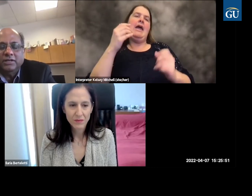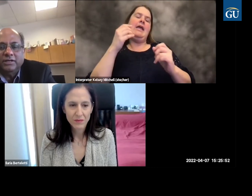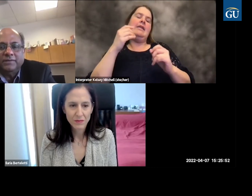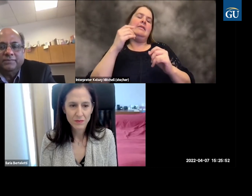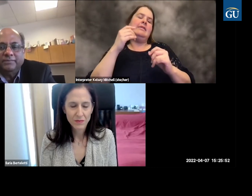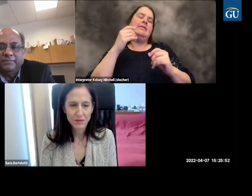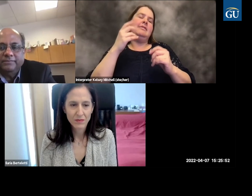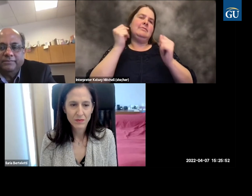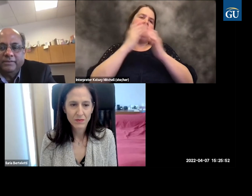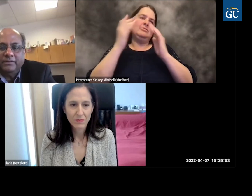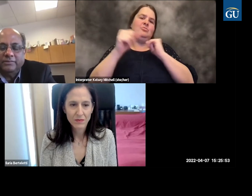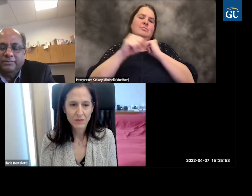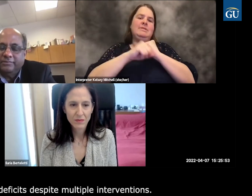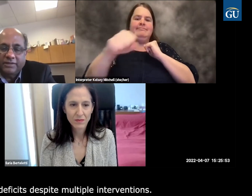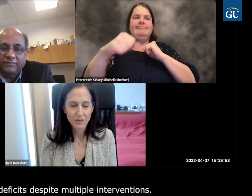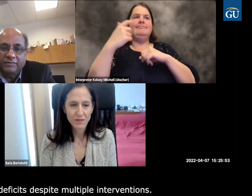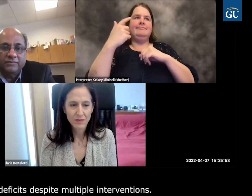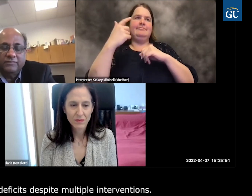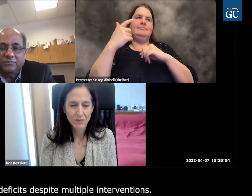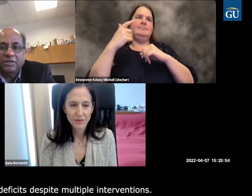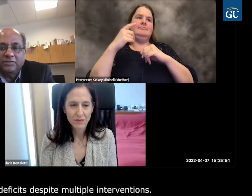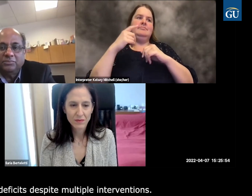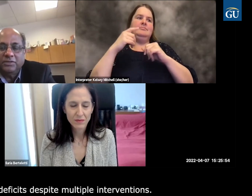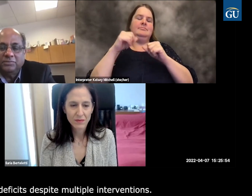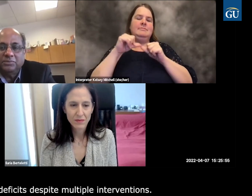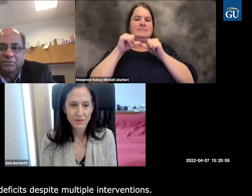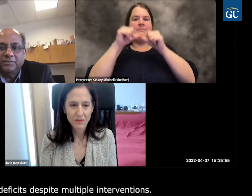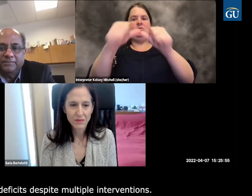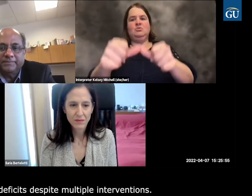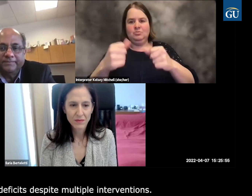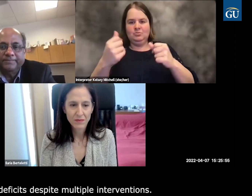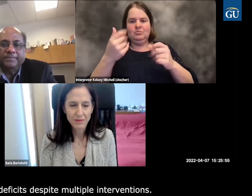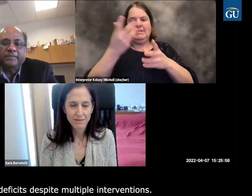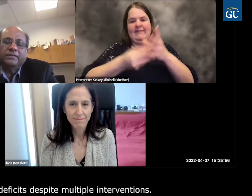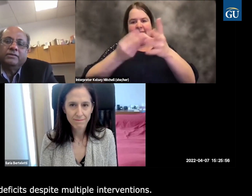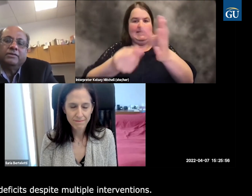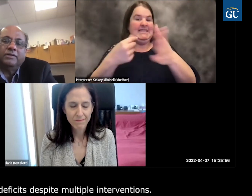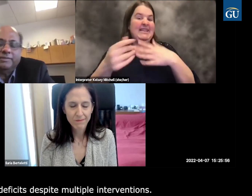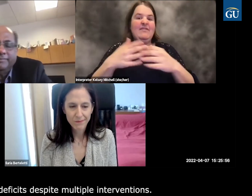um deficits despite multiple